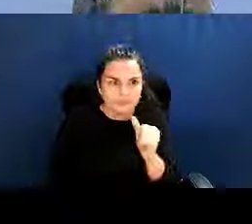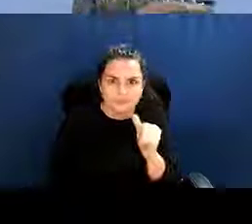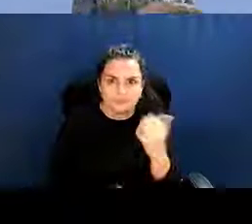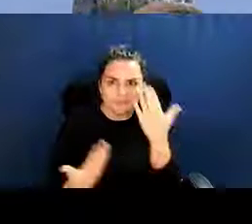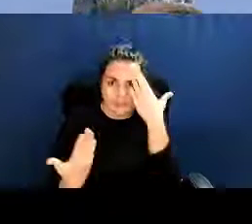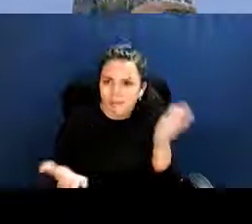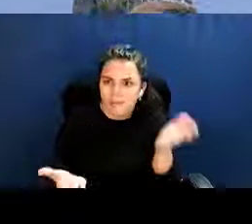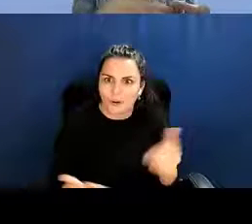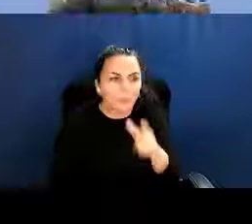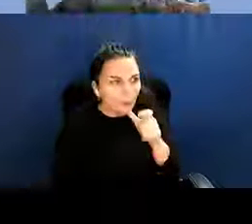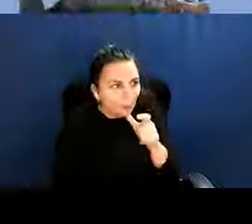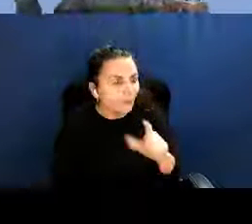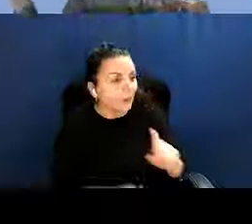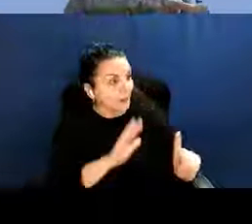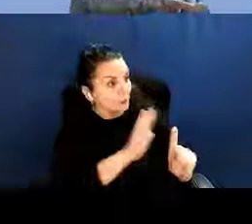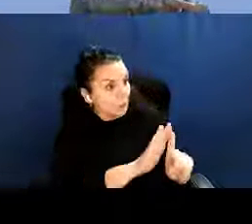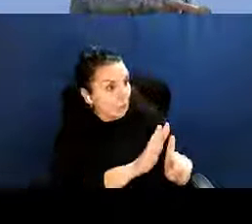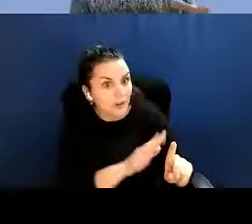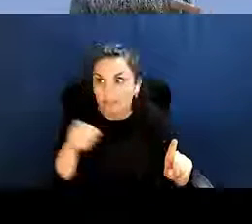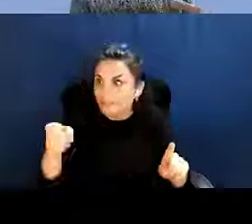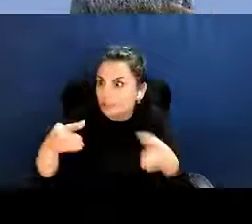this set of fingerprints belong to this individual,